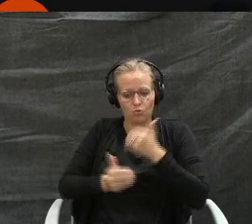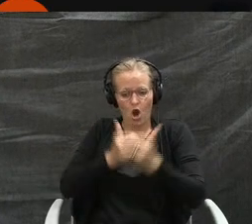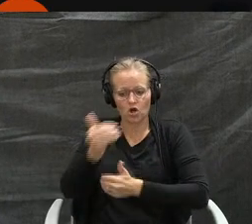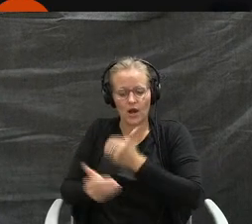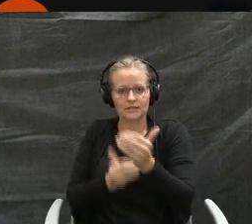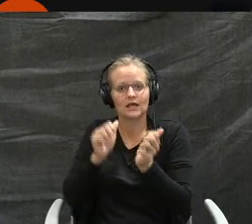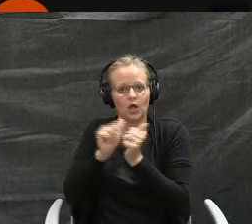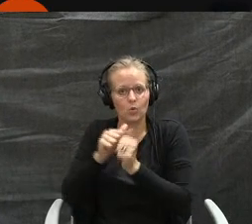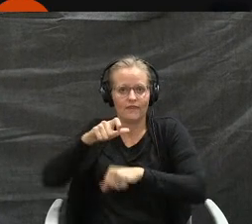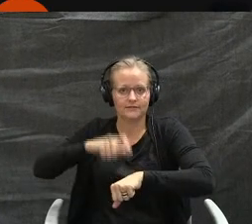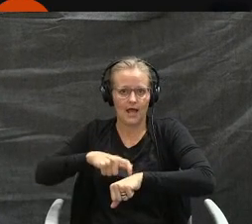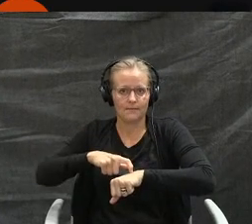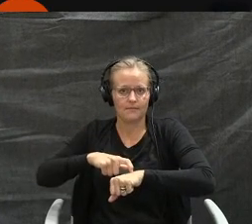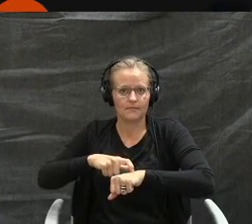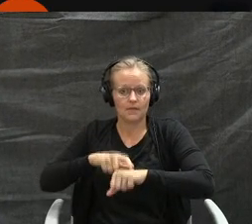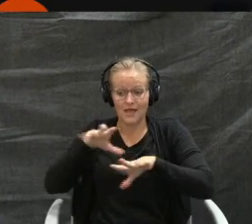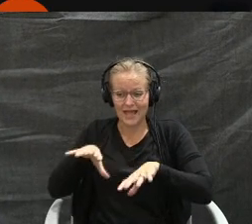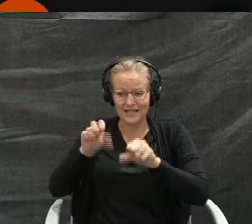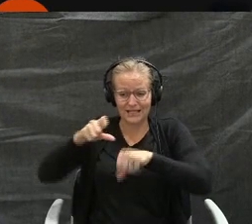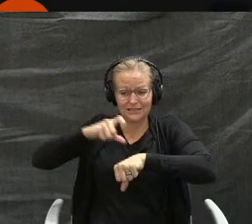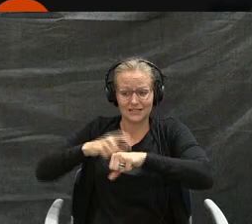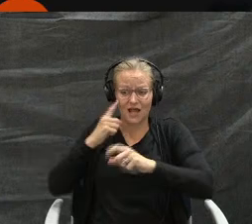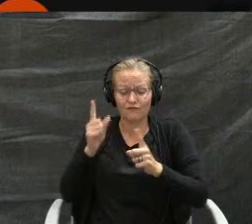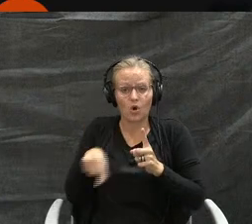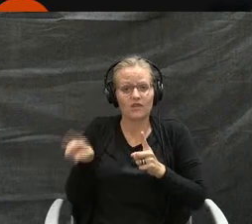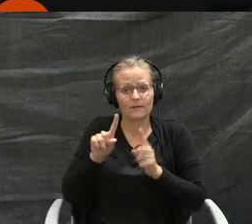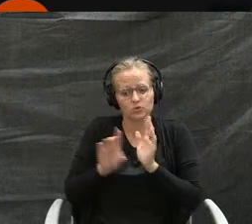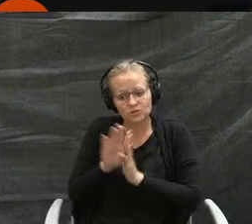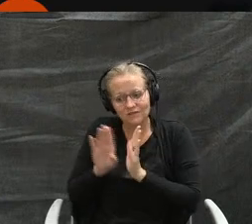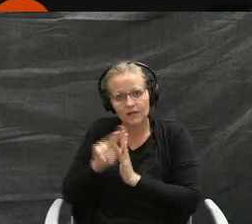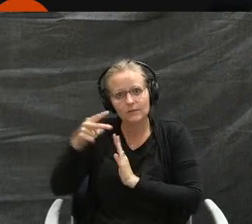It takes time for them to develop their their second